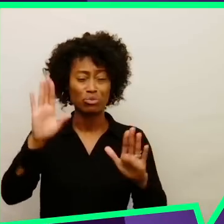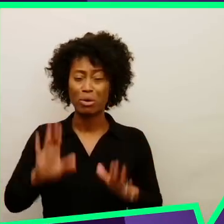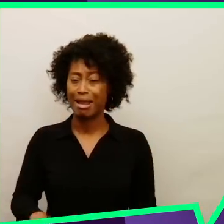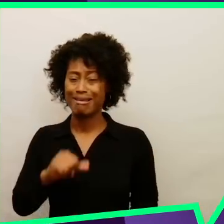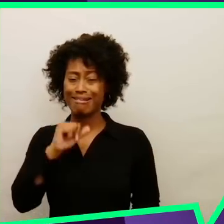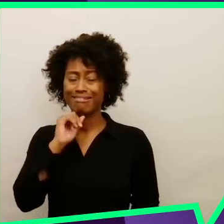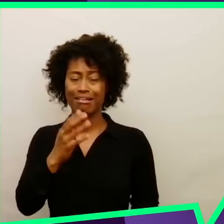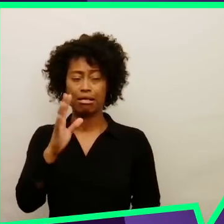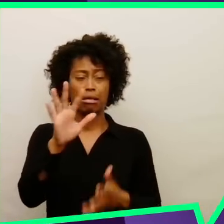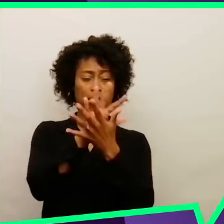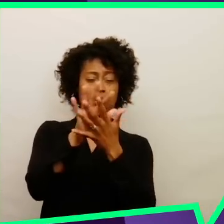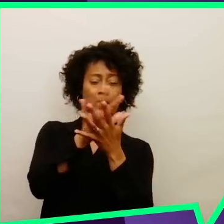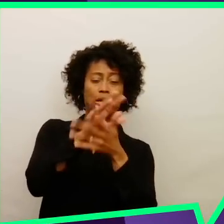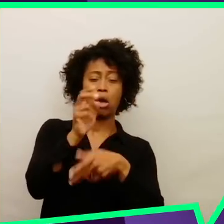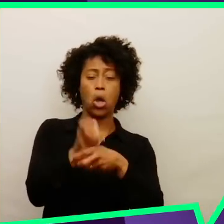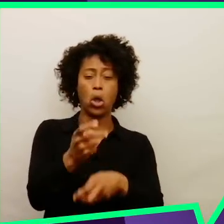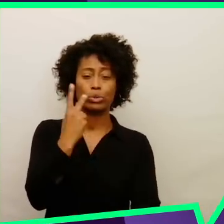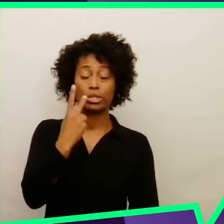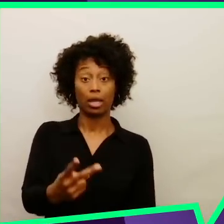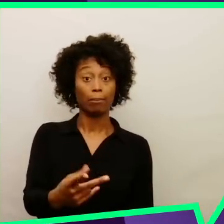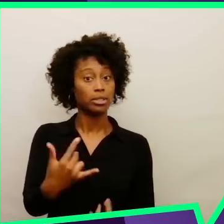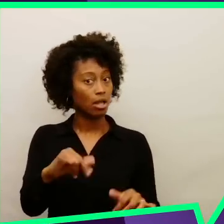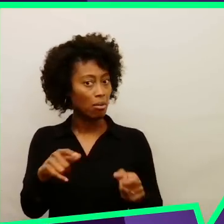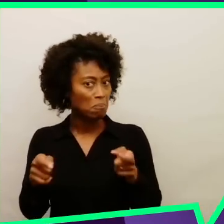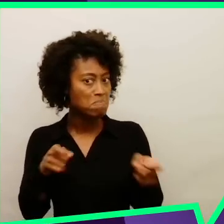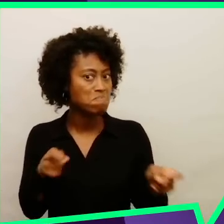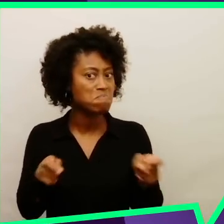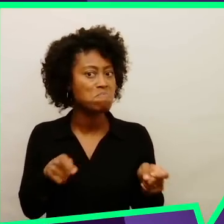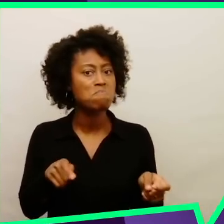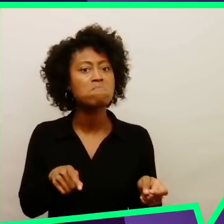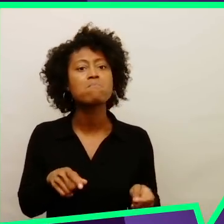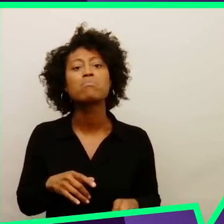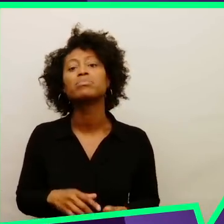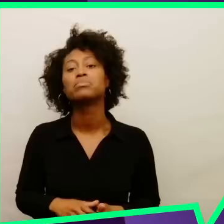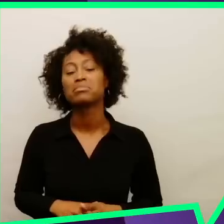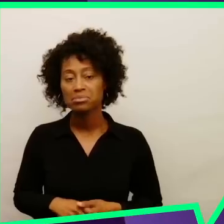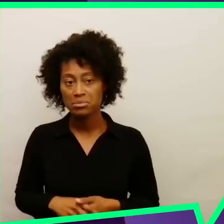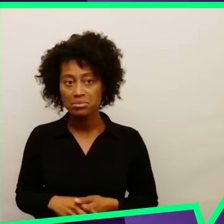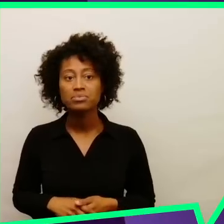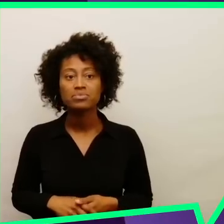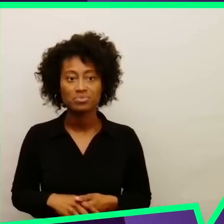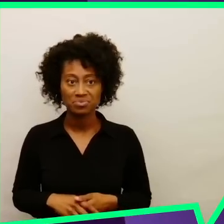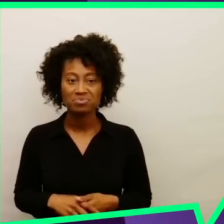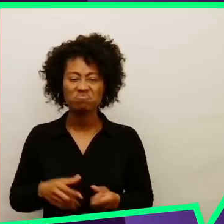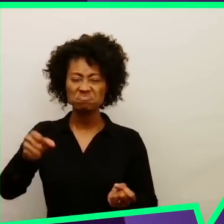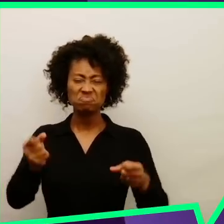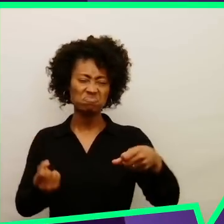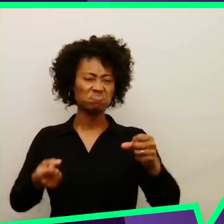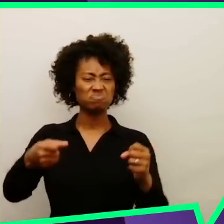Seeing a lot of great handling here. It looks like Colin is trying his best